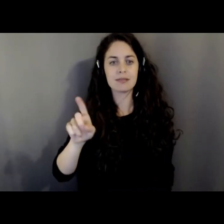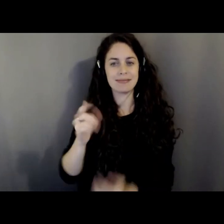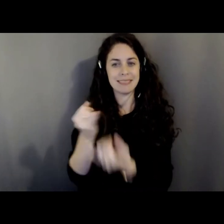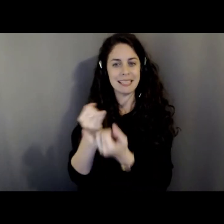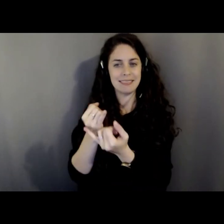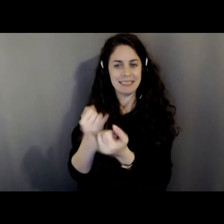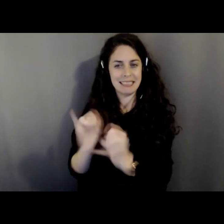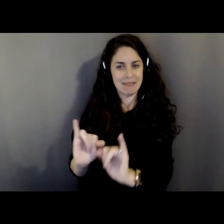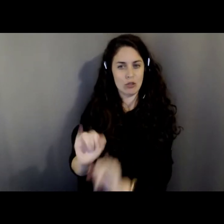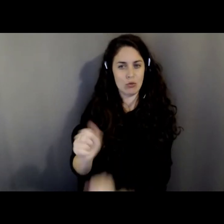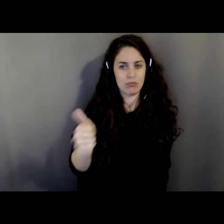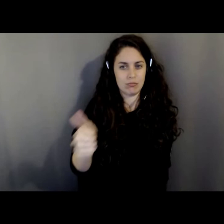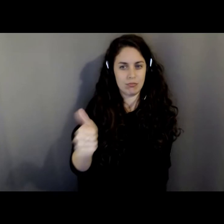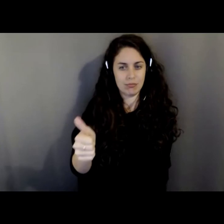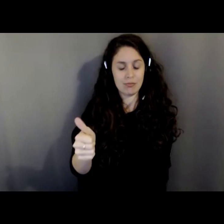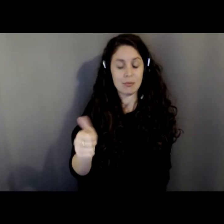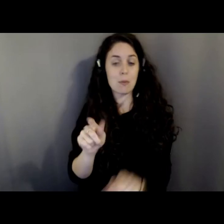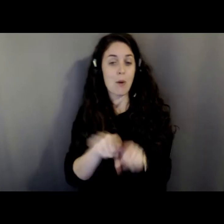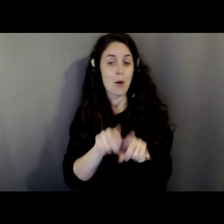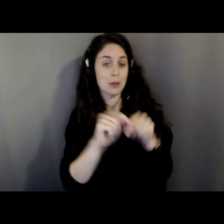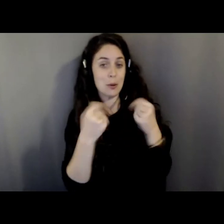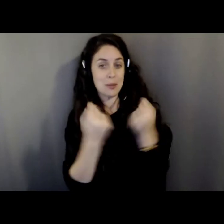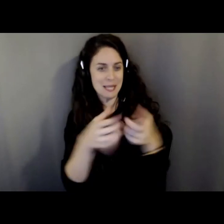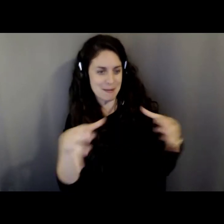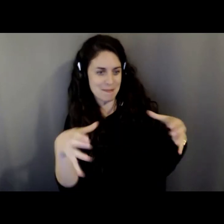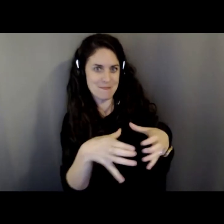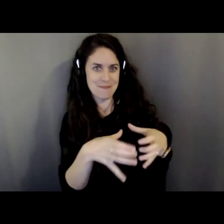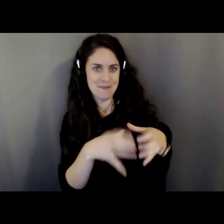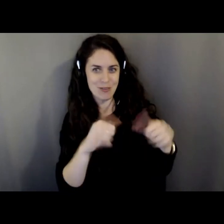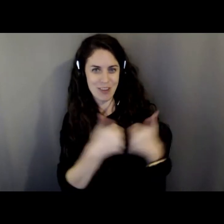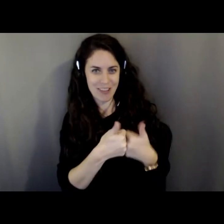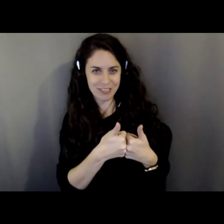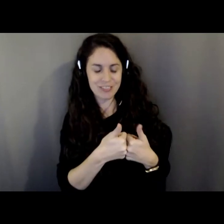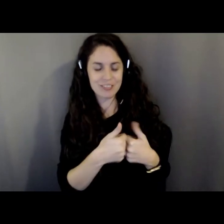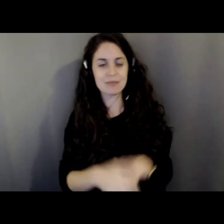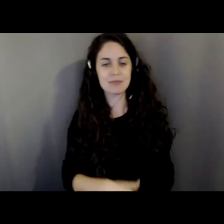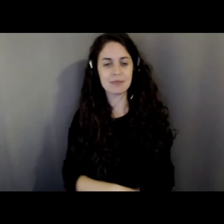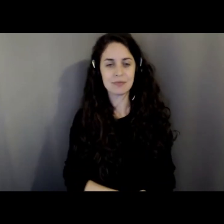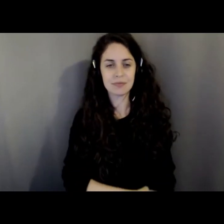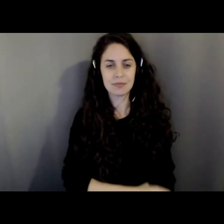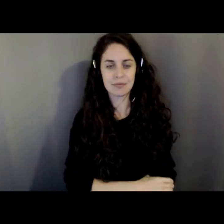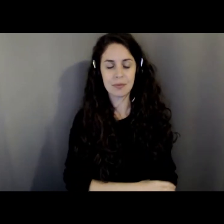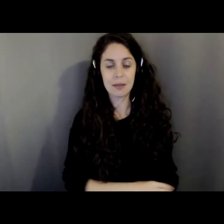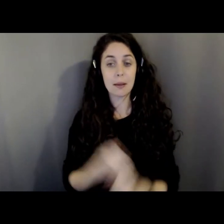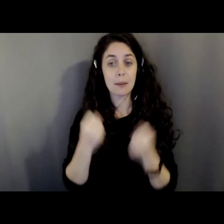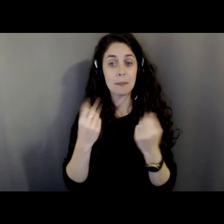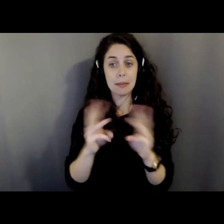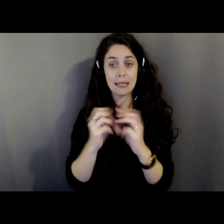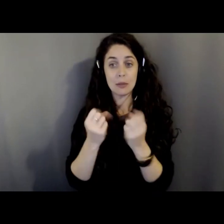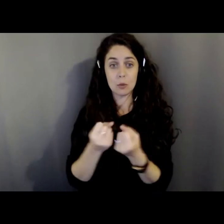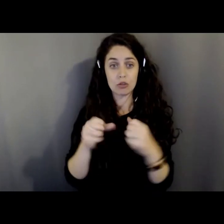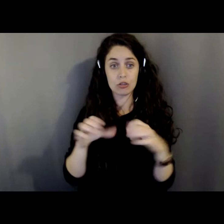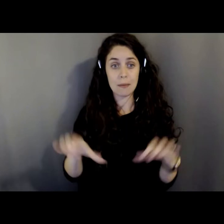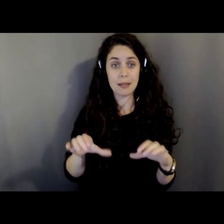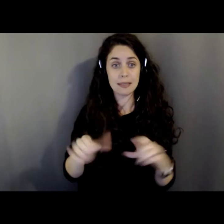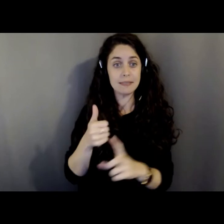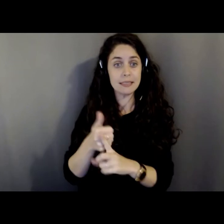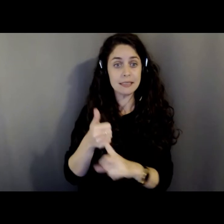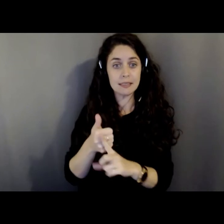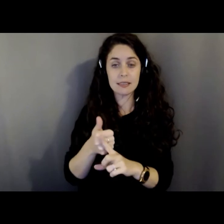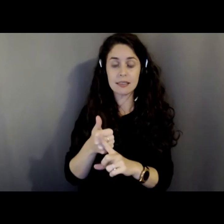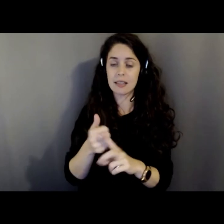challenged as a team. A lot of the workshop activities are very engaging and hands-on.